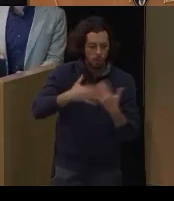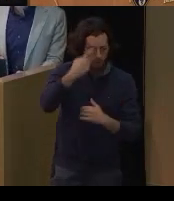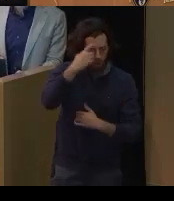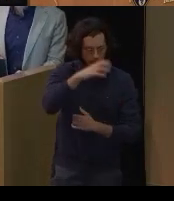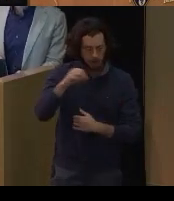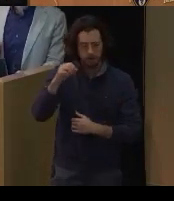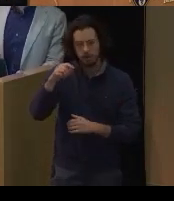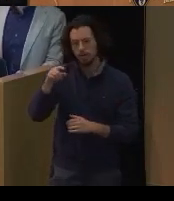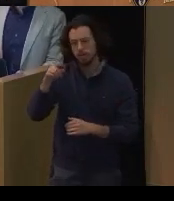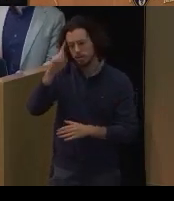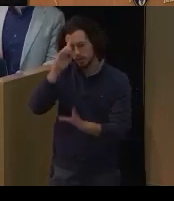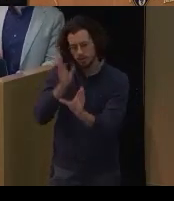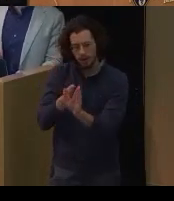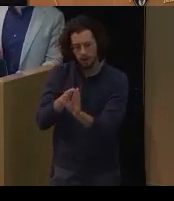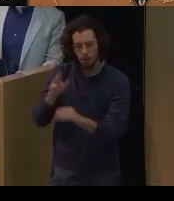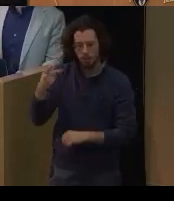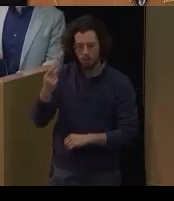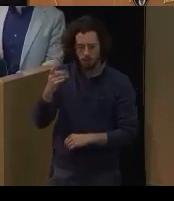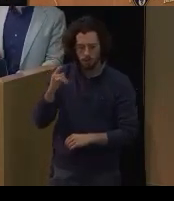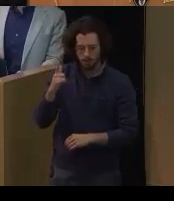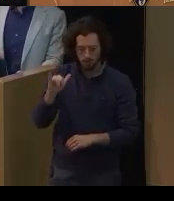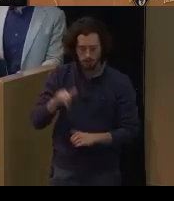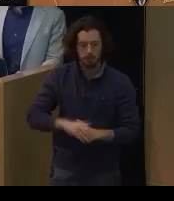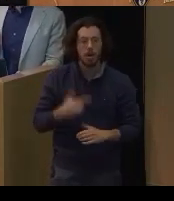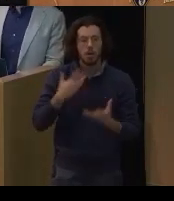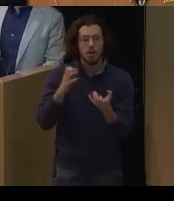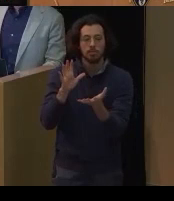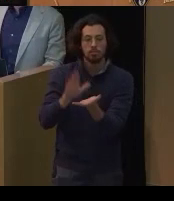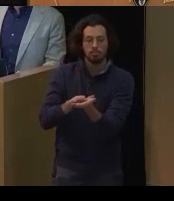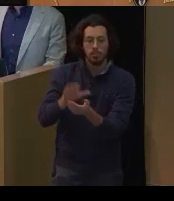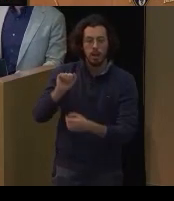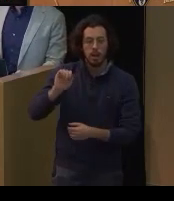in my lab in particular Bridget chavessel and Abhishek saxena um both of whom are going to be